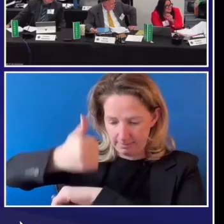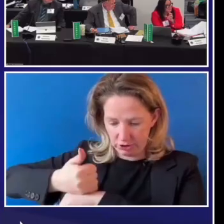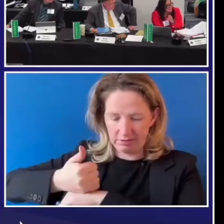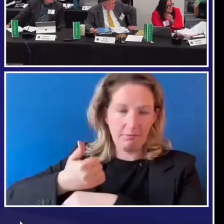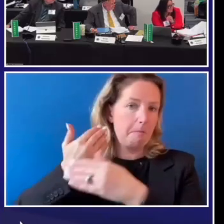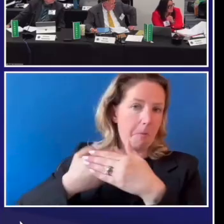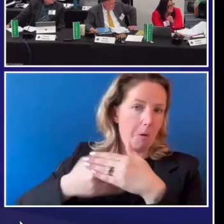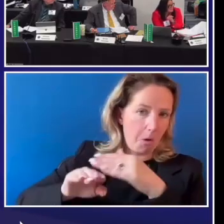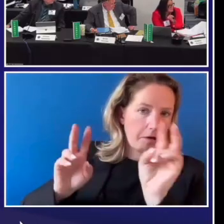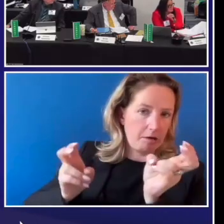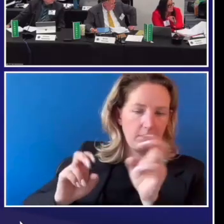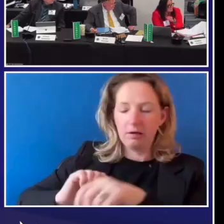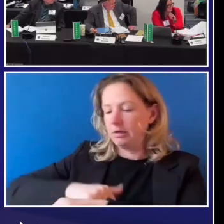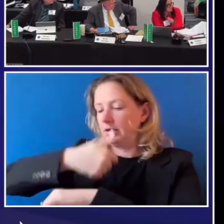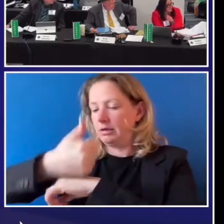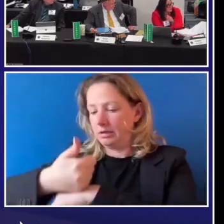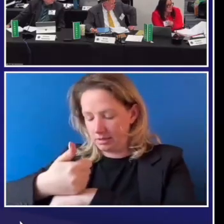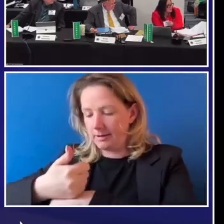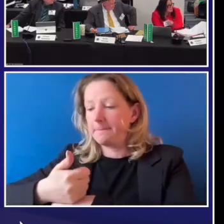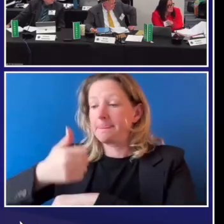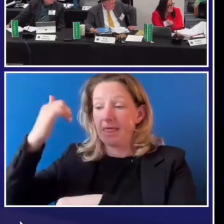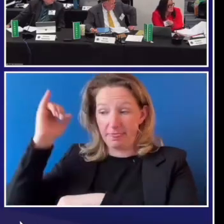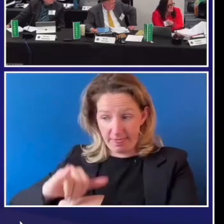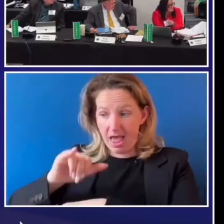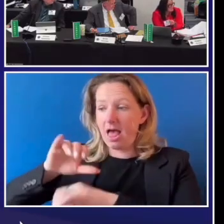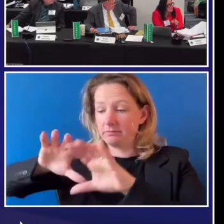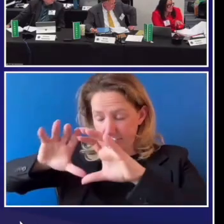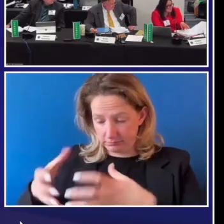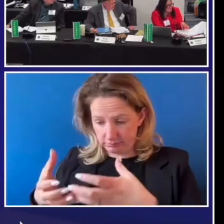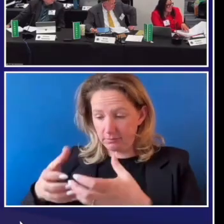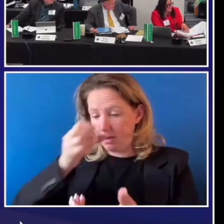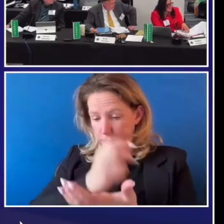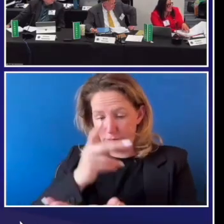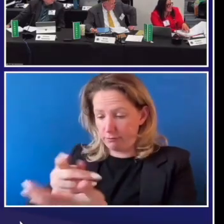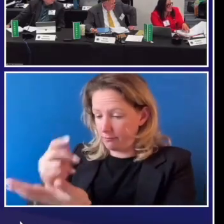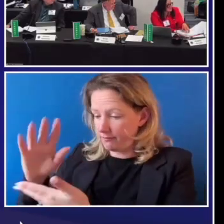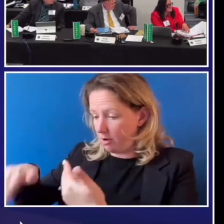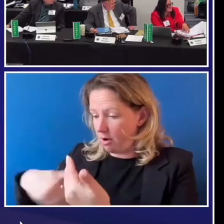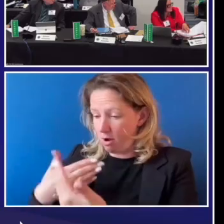body that approves of all policy, that would violate this provision.